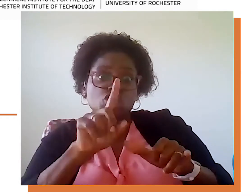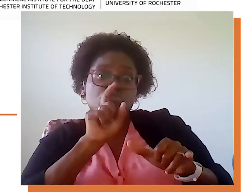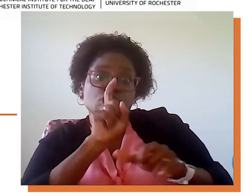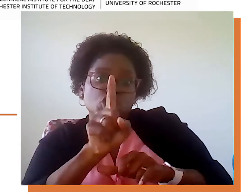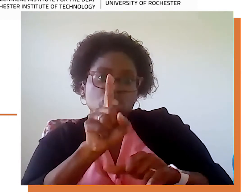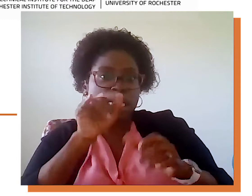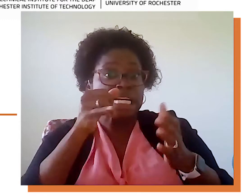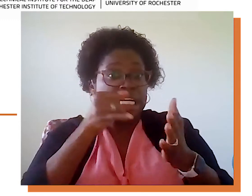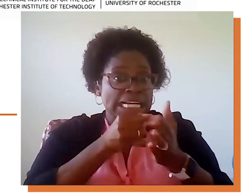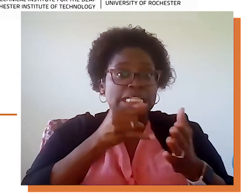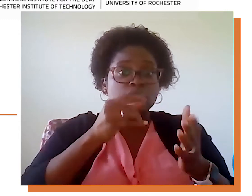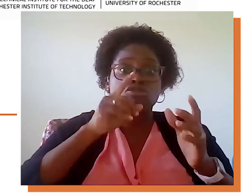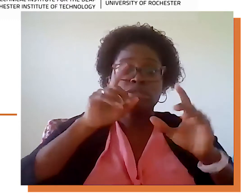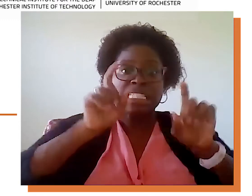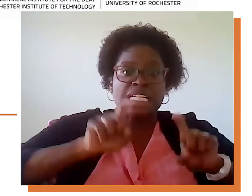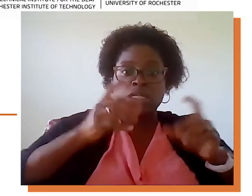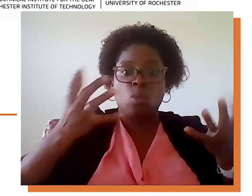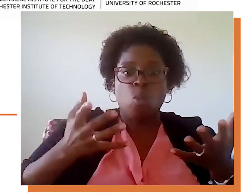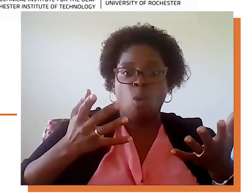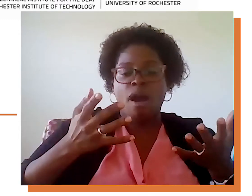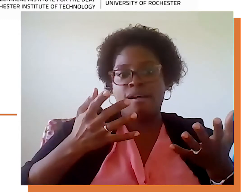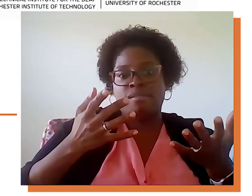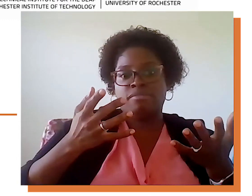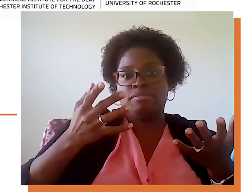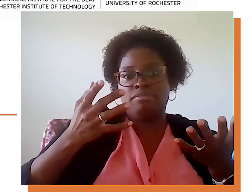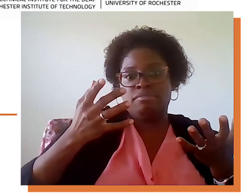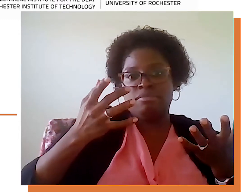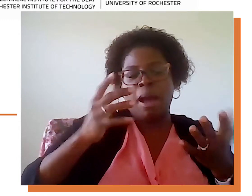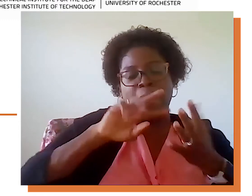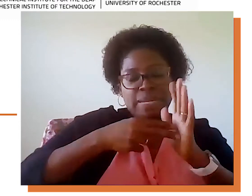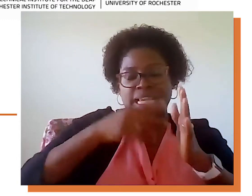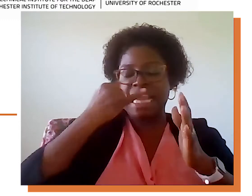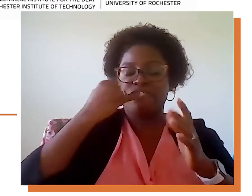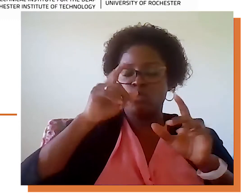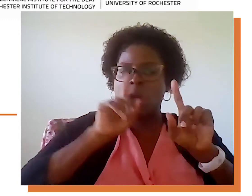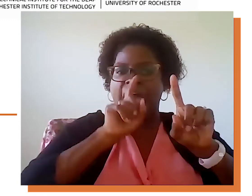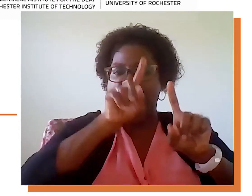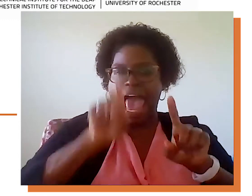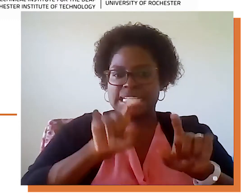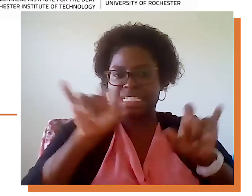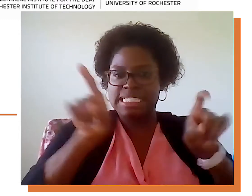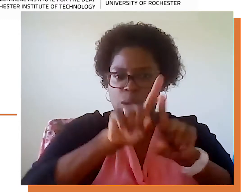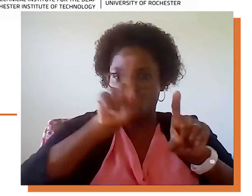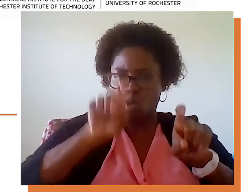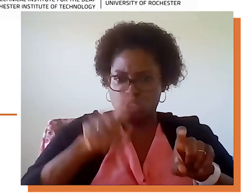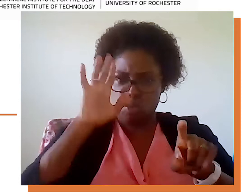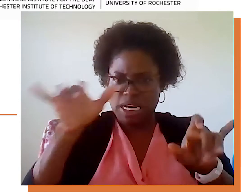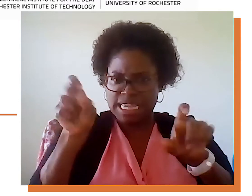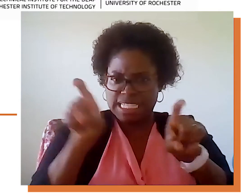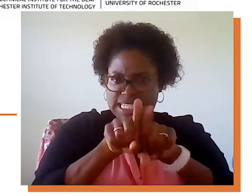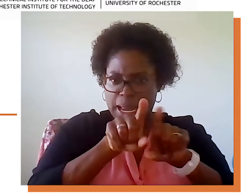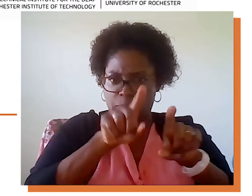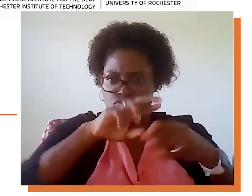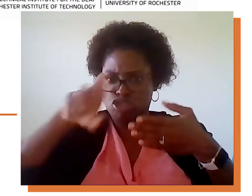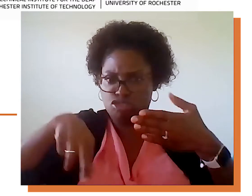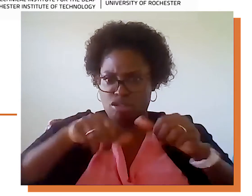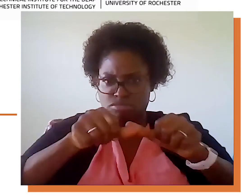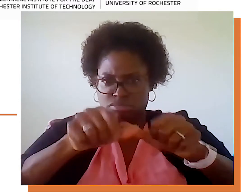This is where I wanted to make sure that the test I gave... that if I'm asking the same questions, that the results will be consistent,